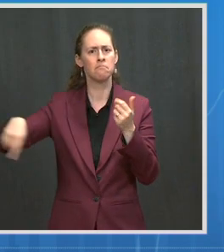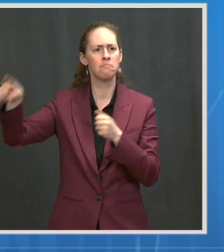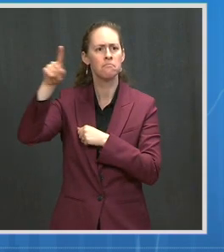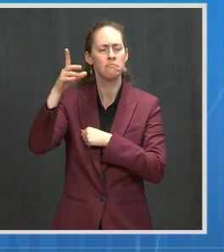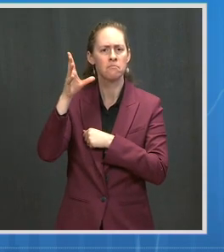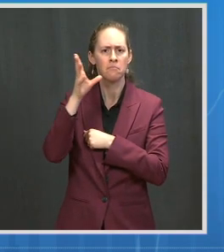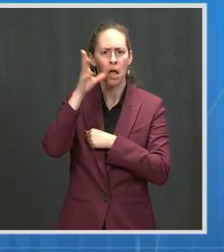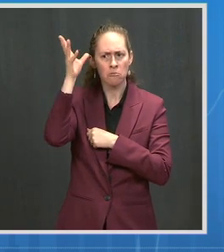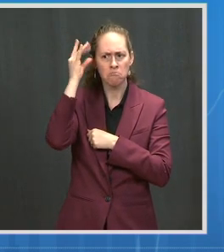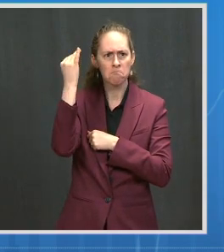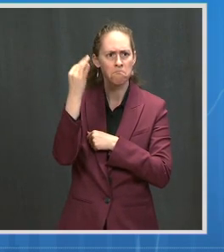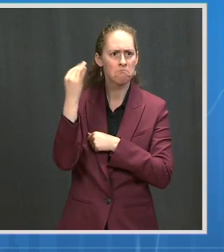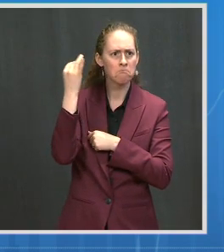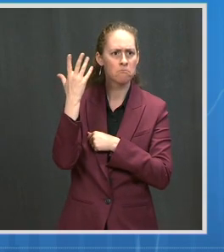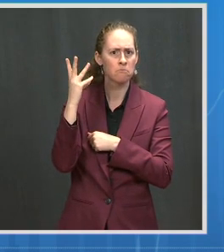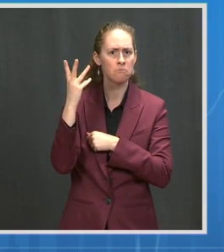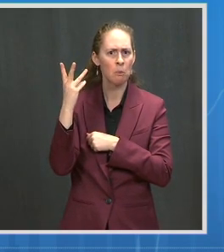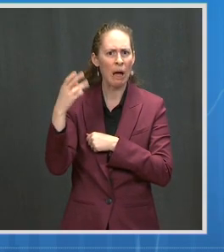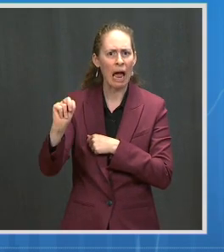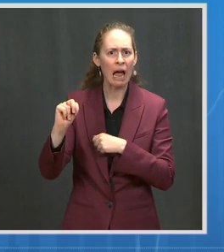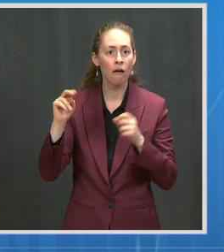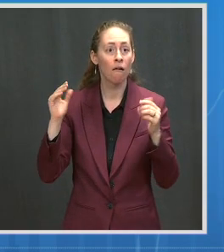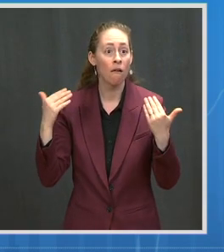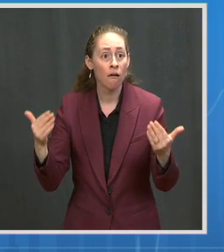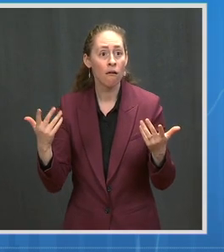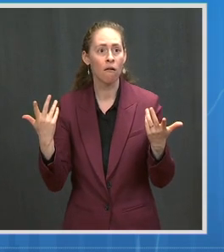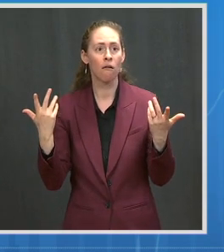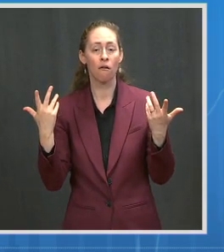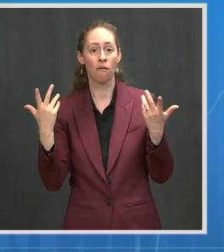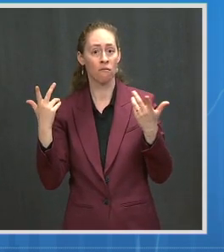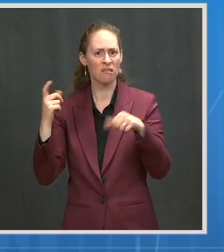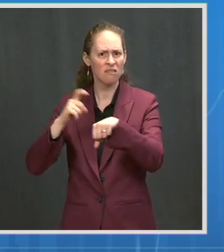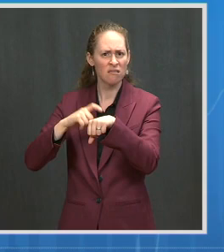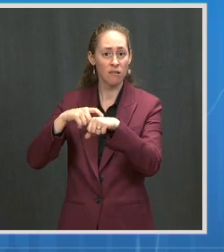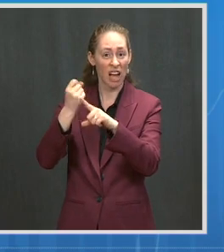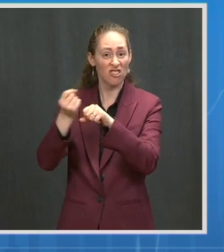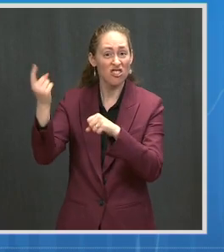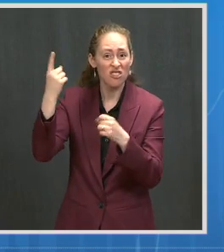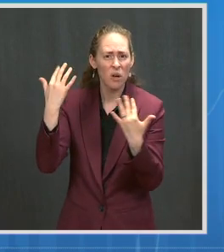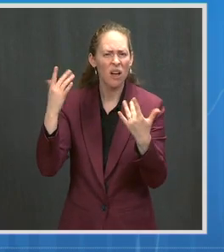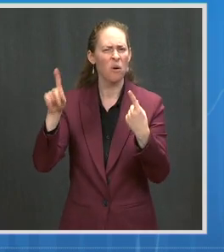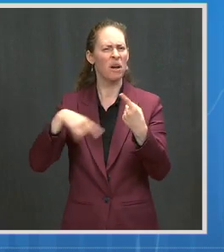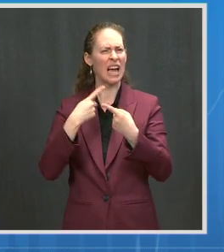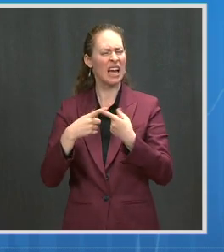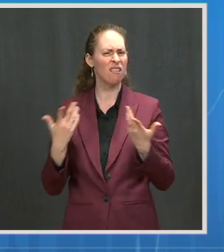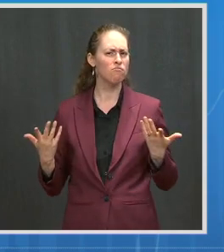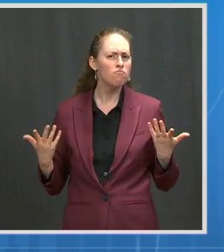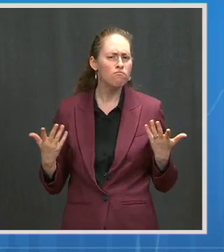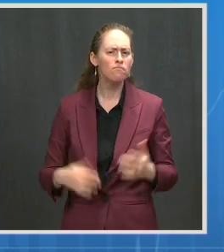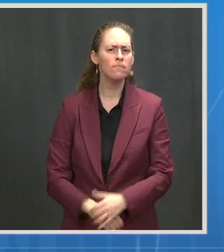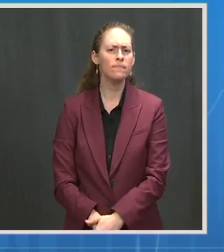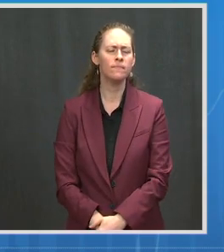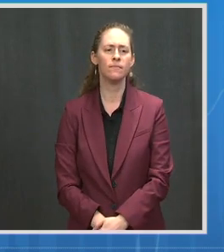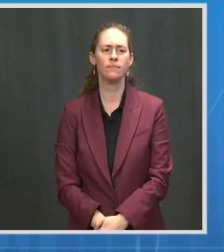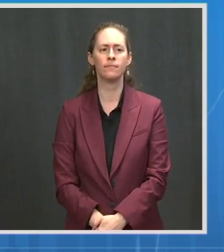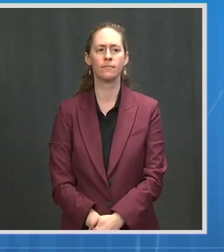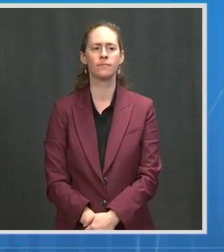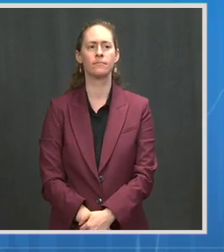Is that -- has that timeline moved up at all? Dr. Fauci: Well, with regard to J&J, we don't have as much data as I showed you on --